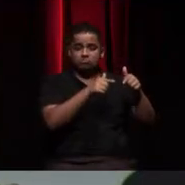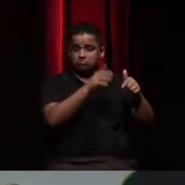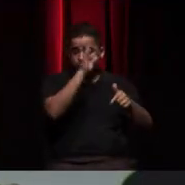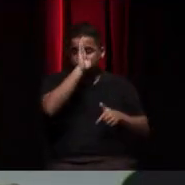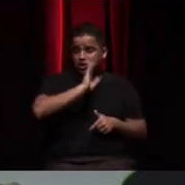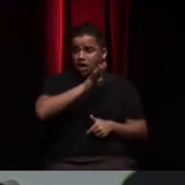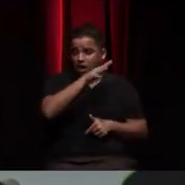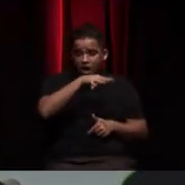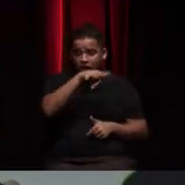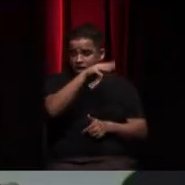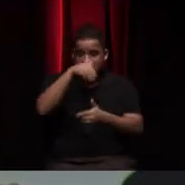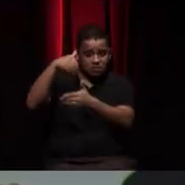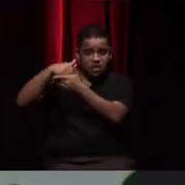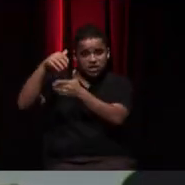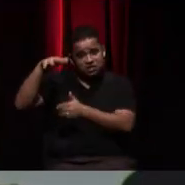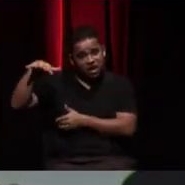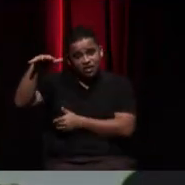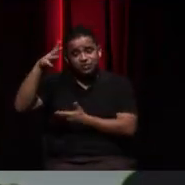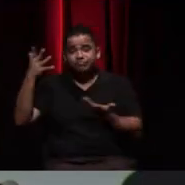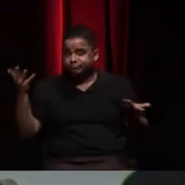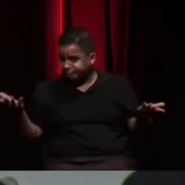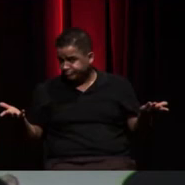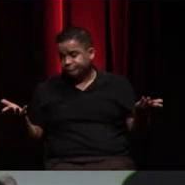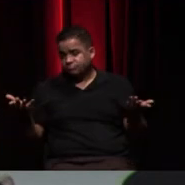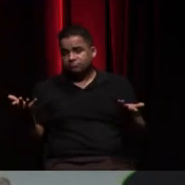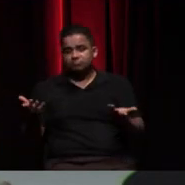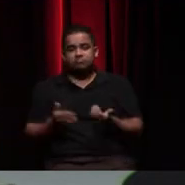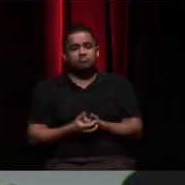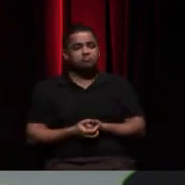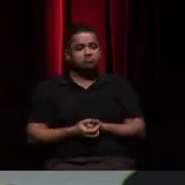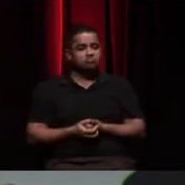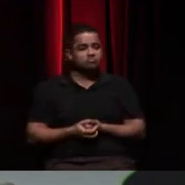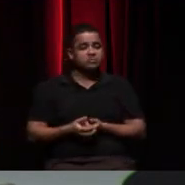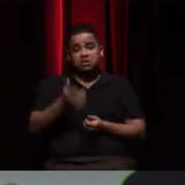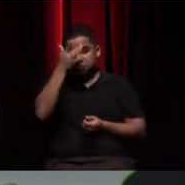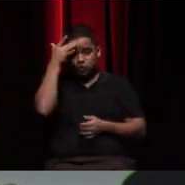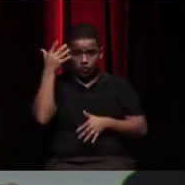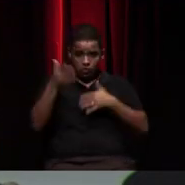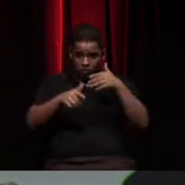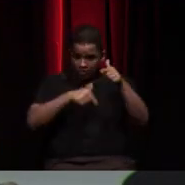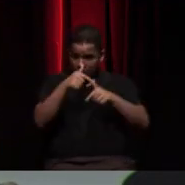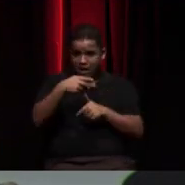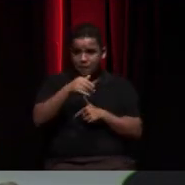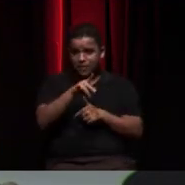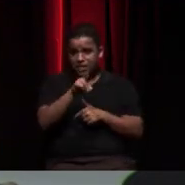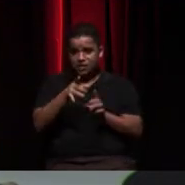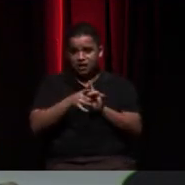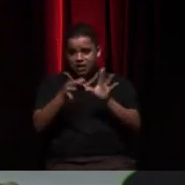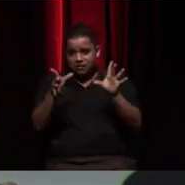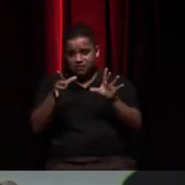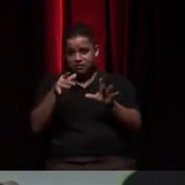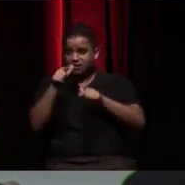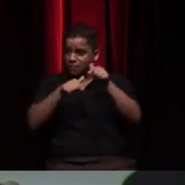for politicians. So those who were “mediabookists”, are obviously working for political parties.